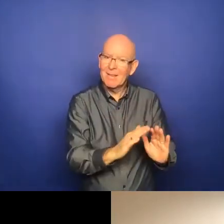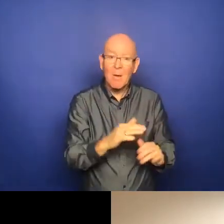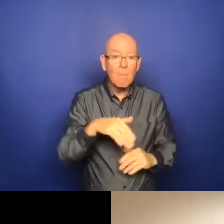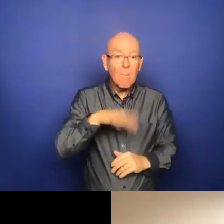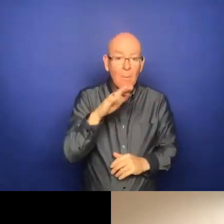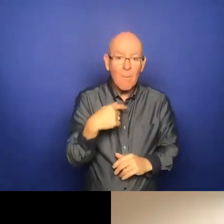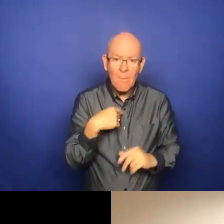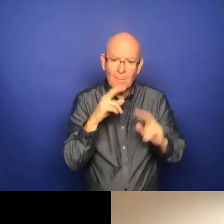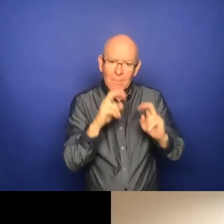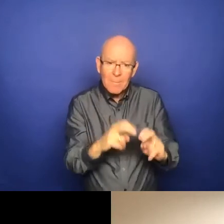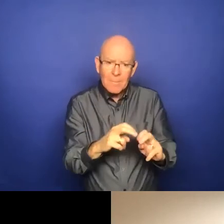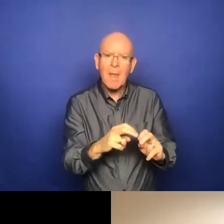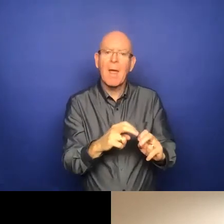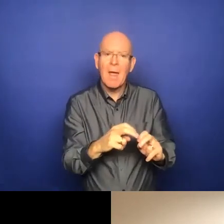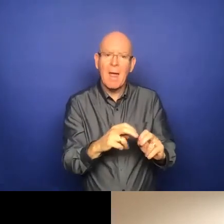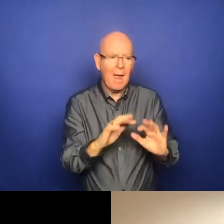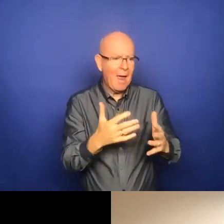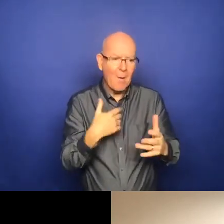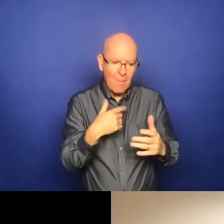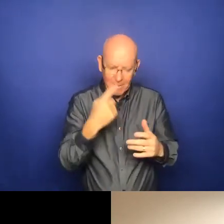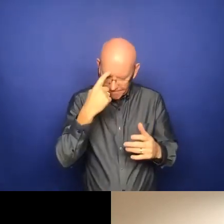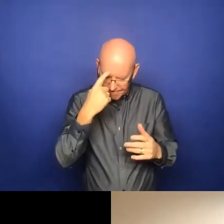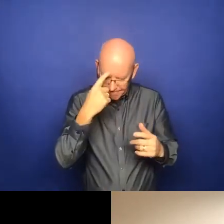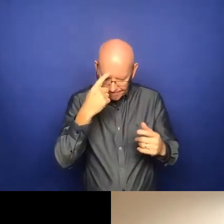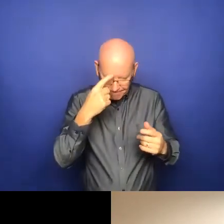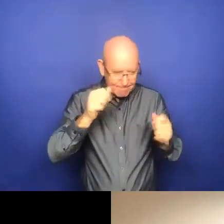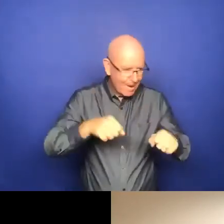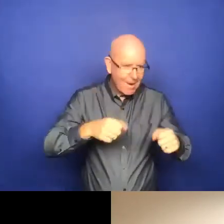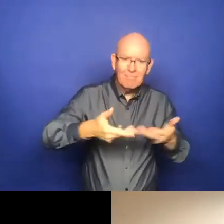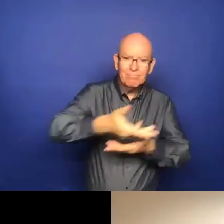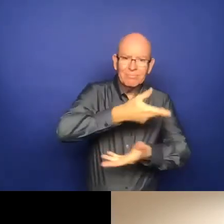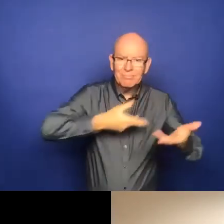technical contributions that we can make, the more inclusive and